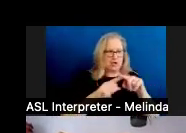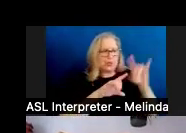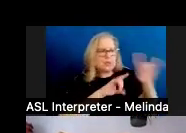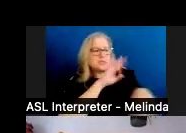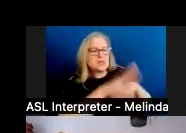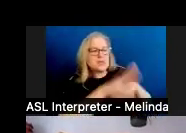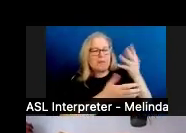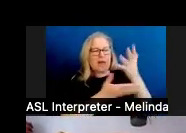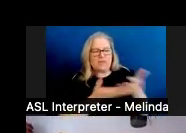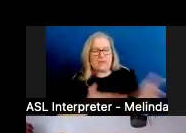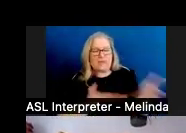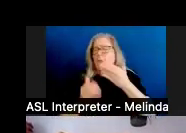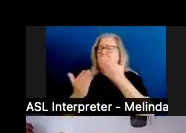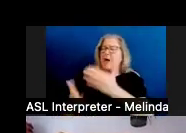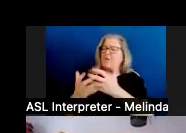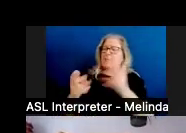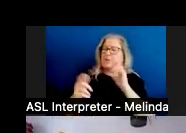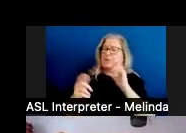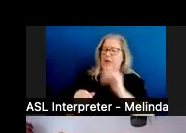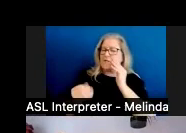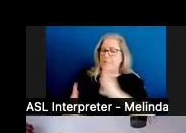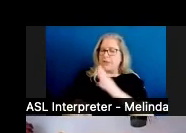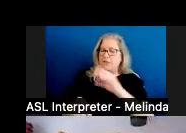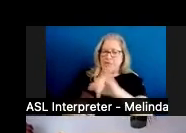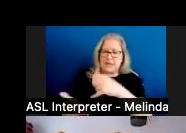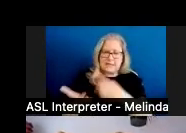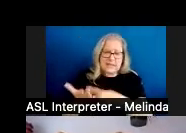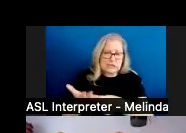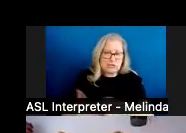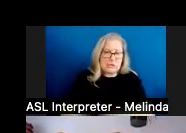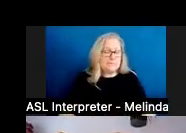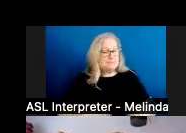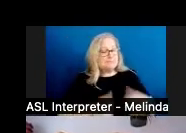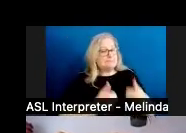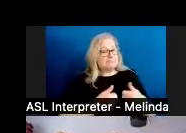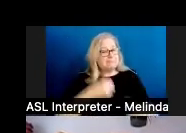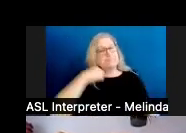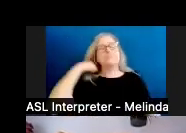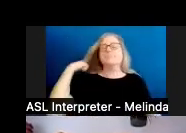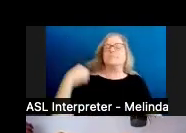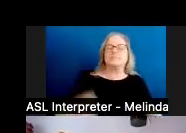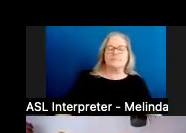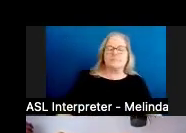So thank you so much for the information and the discussion. Sean Hine: Mm-hmm.